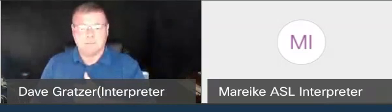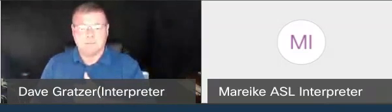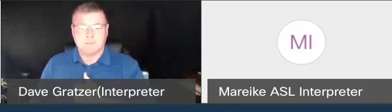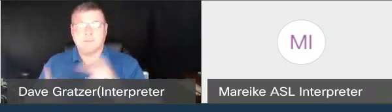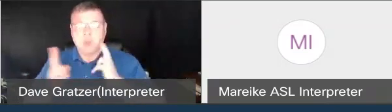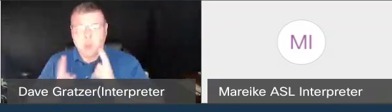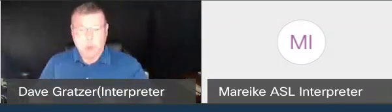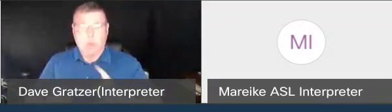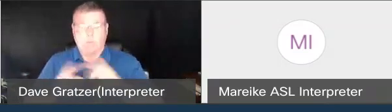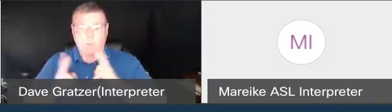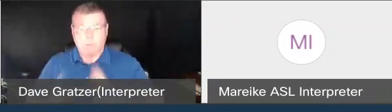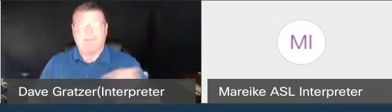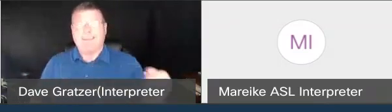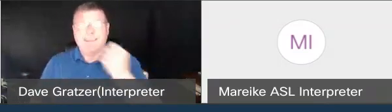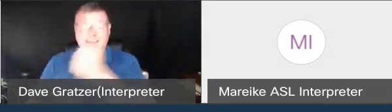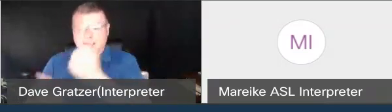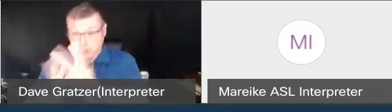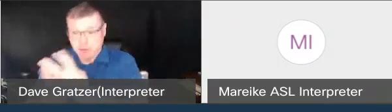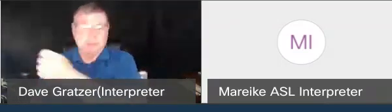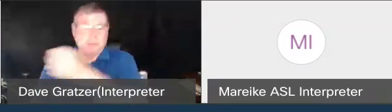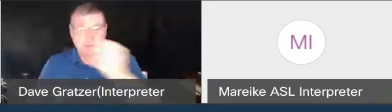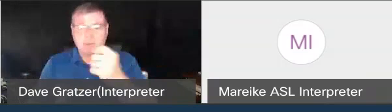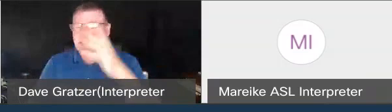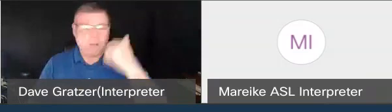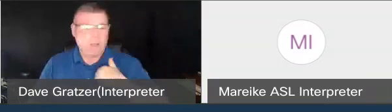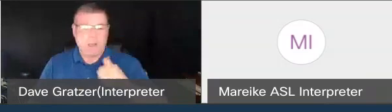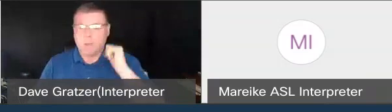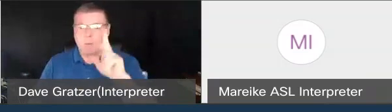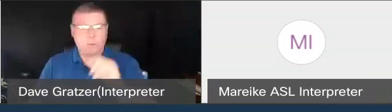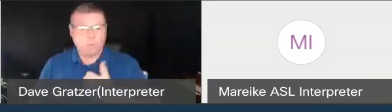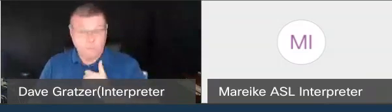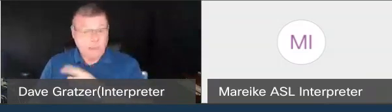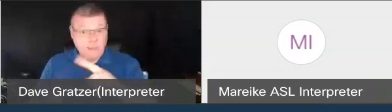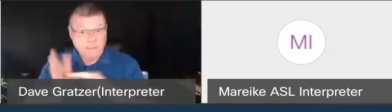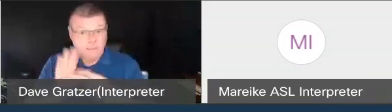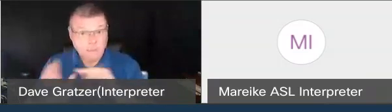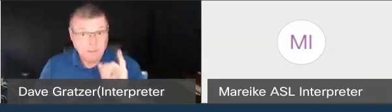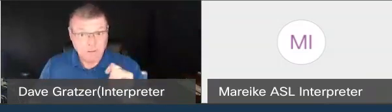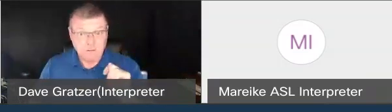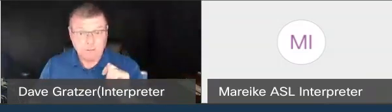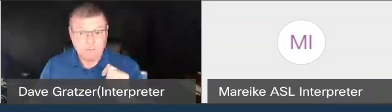"Take me to jail so I can get into treatment because I will not do this by myself." And they mean it. And we are working towards that.